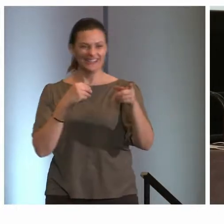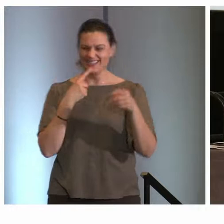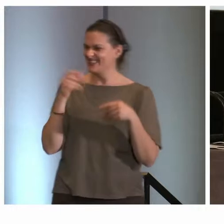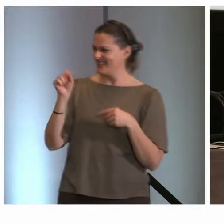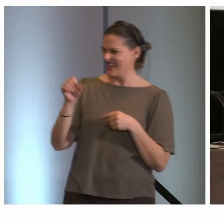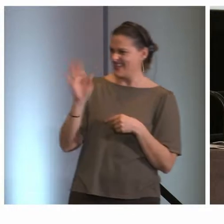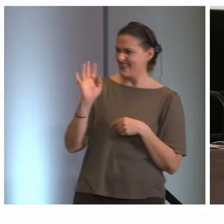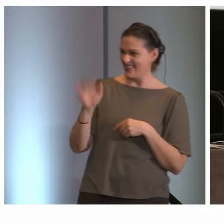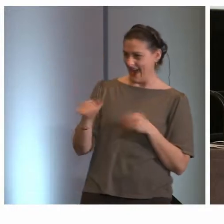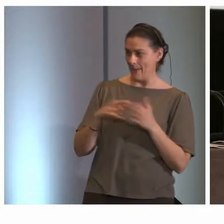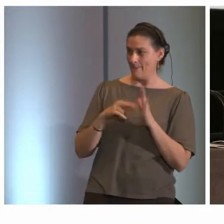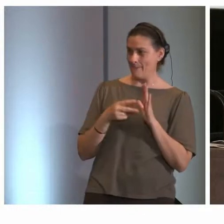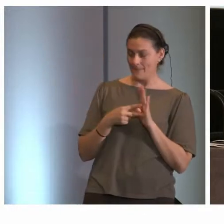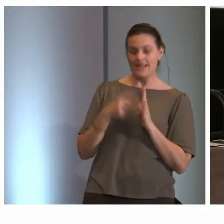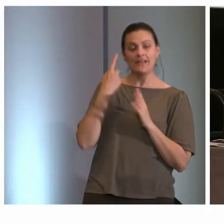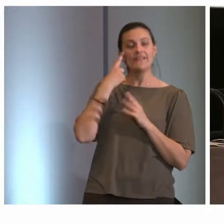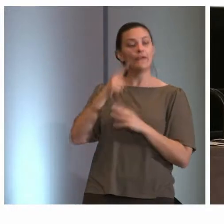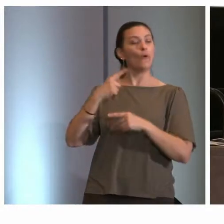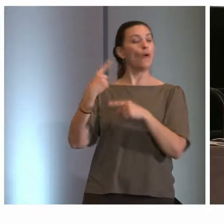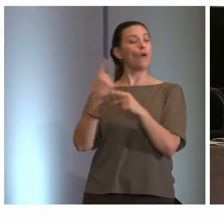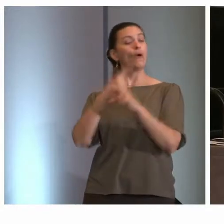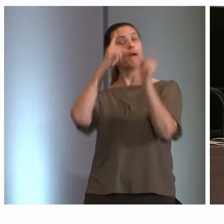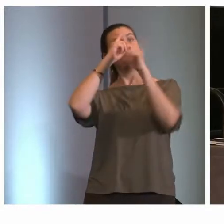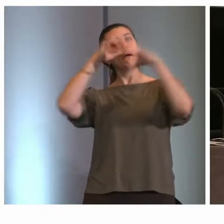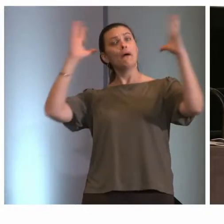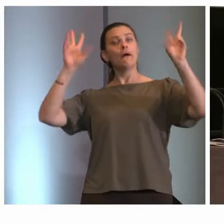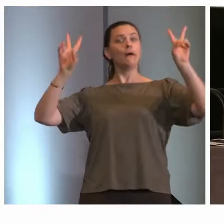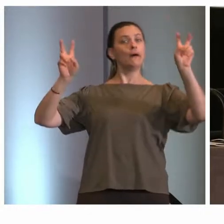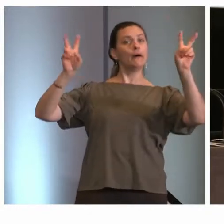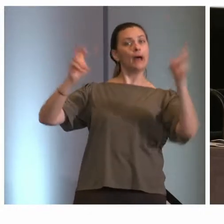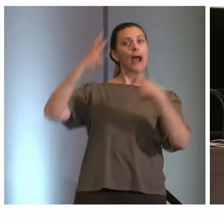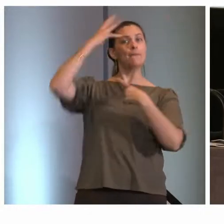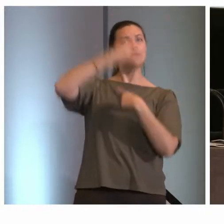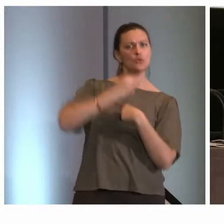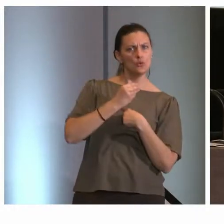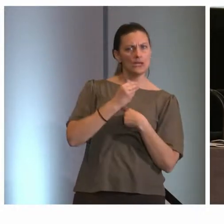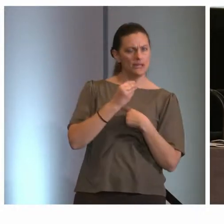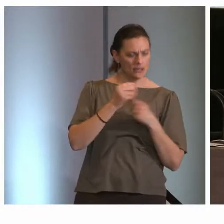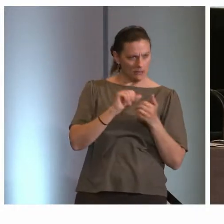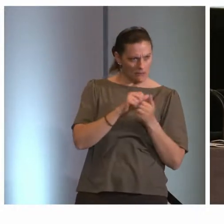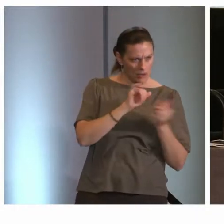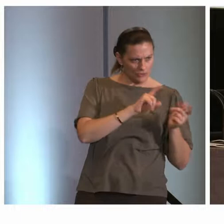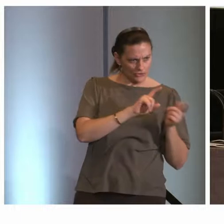Go ahead. [AWAY FROM MICROPHONE] Tari